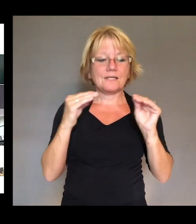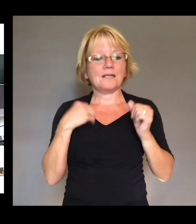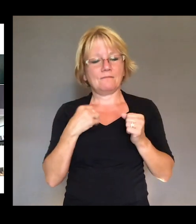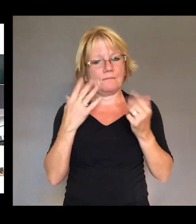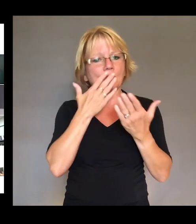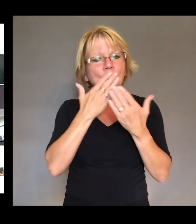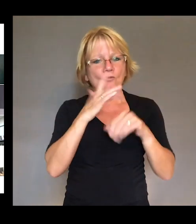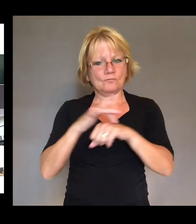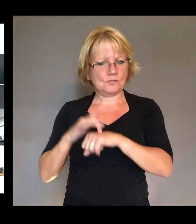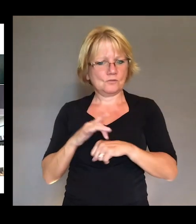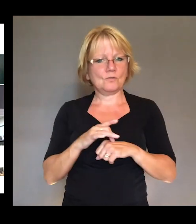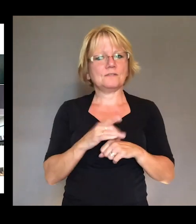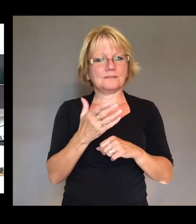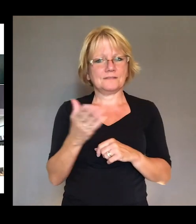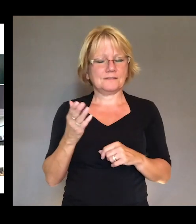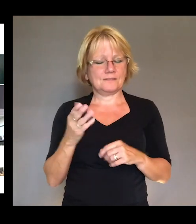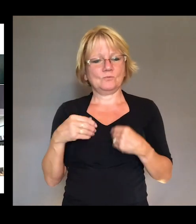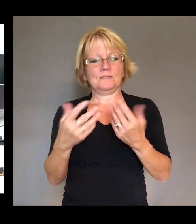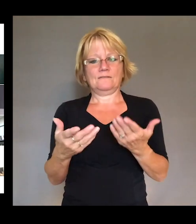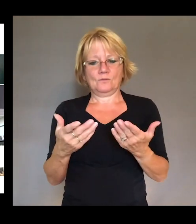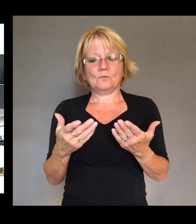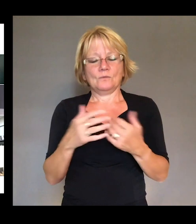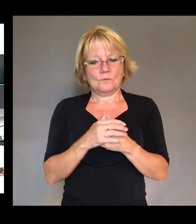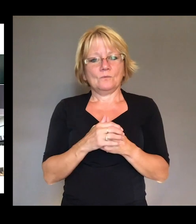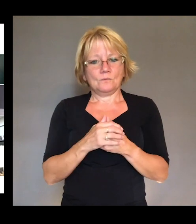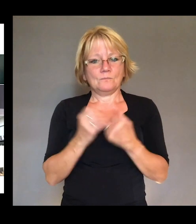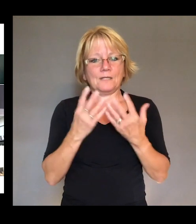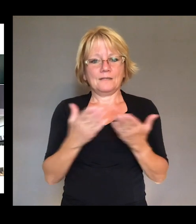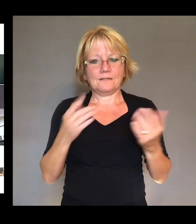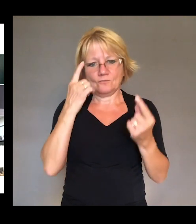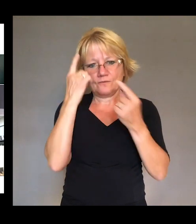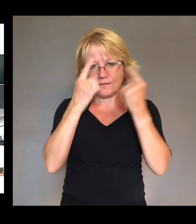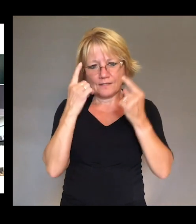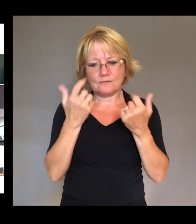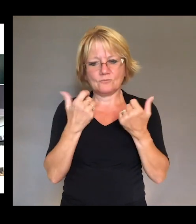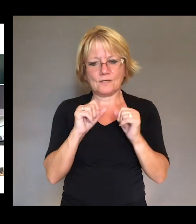And there's a lot of good stuff out there that gives you lots of tools to think about